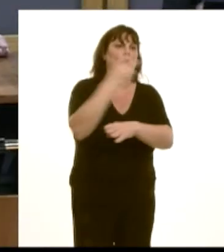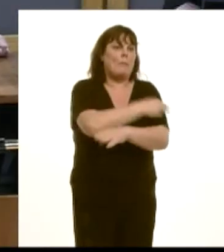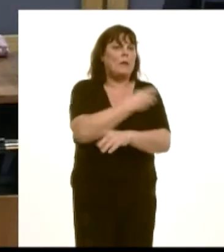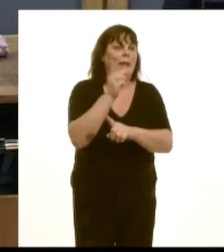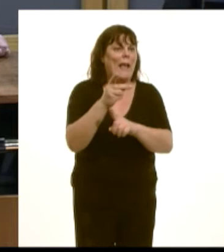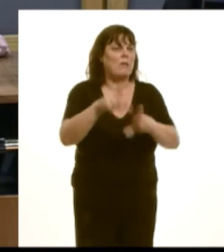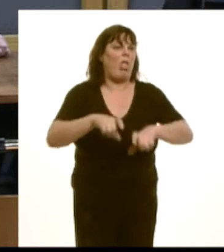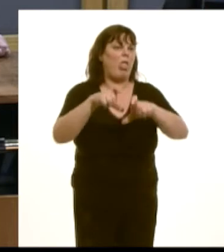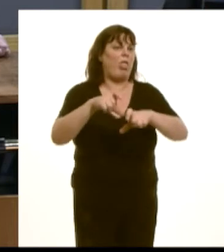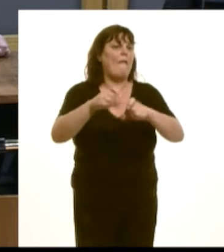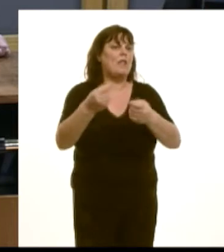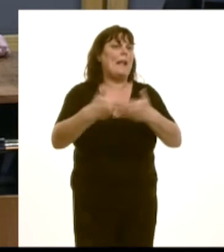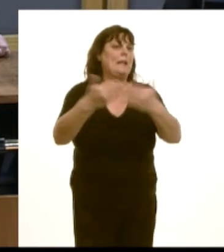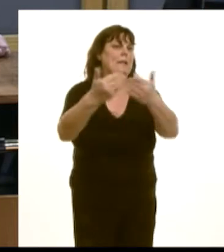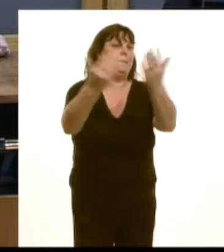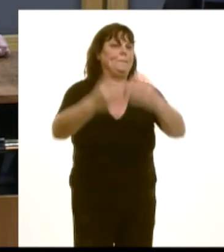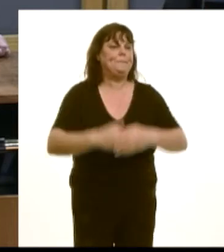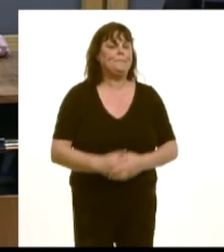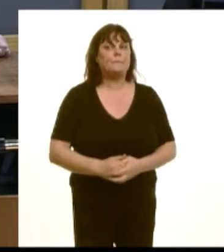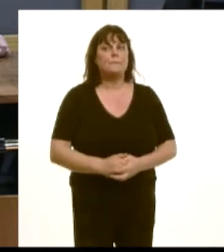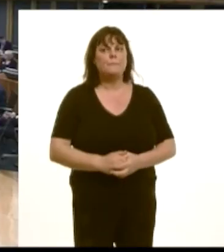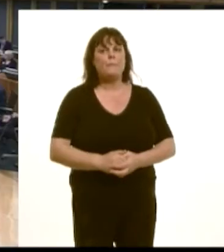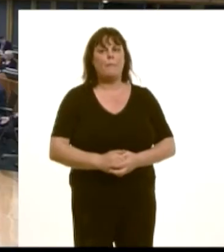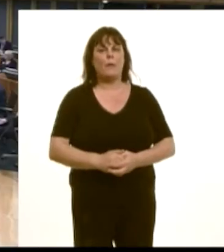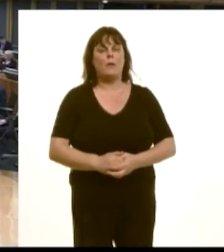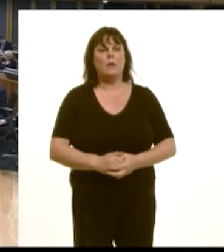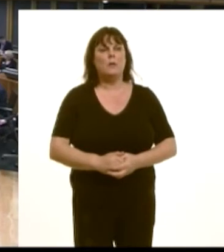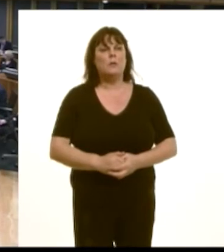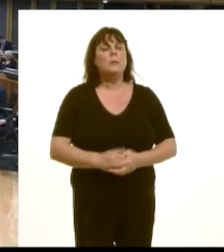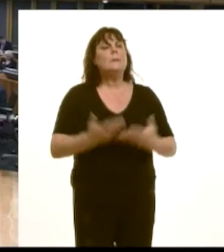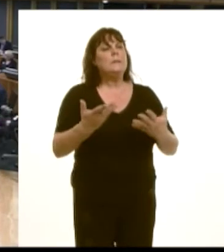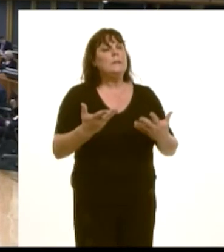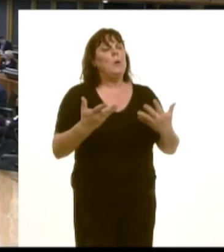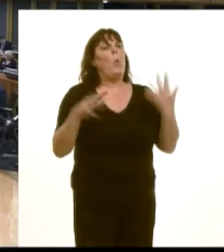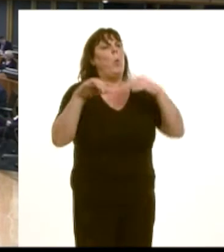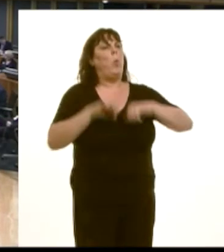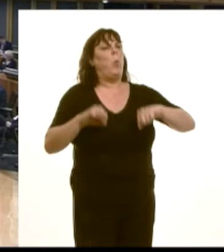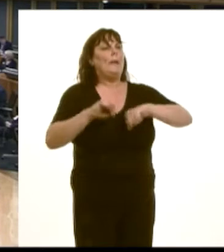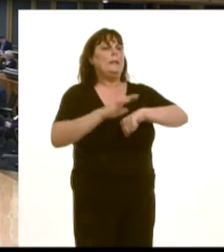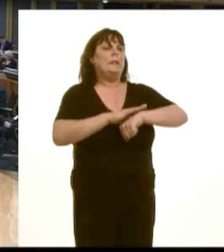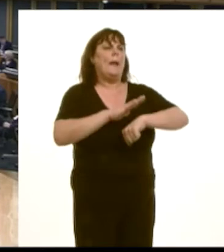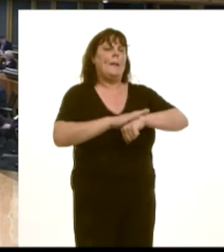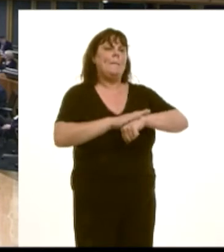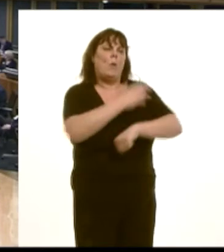Alun Ffred Jones: Waiting times cause serious concerns in north Wales, and the chief executive